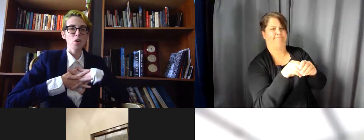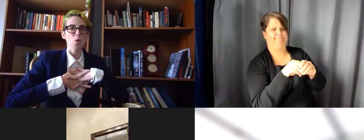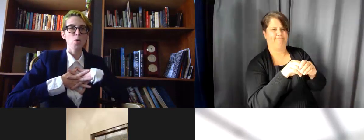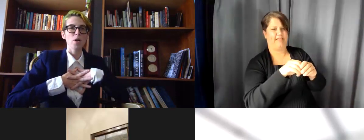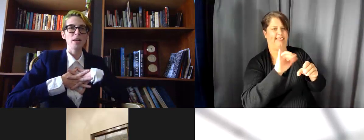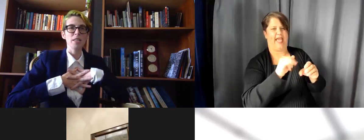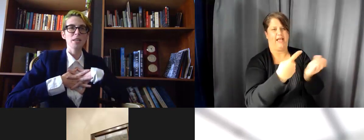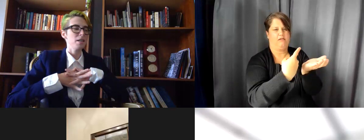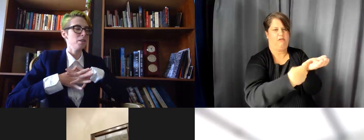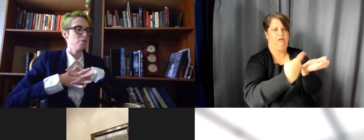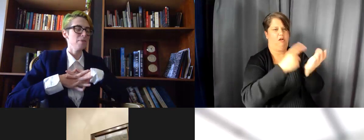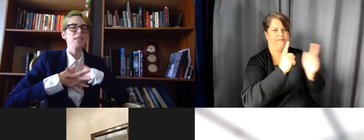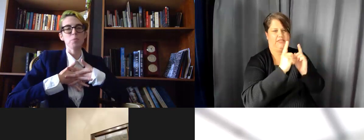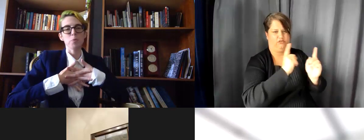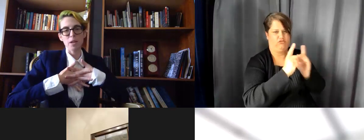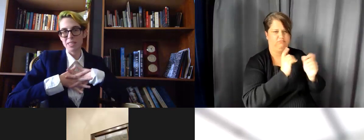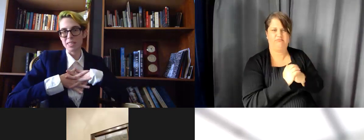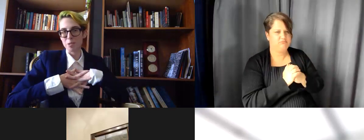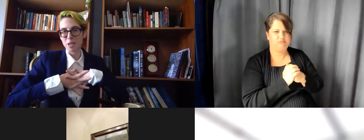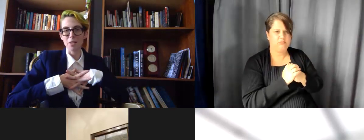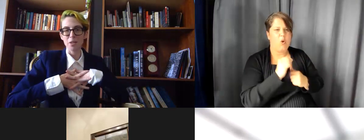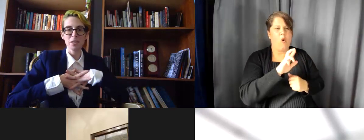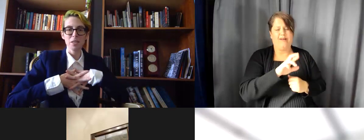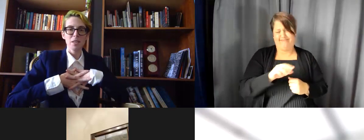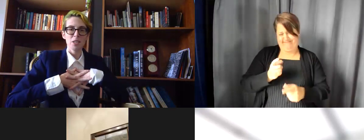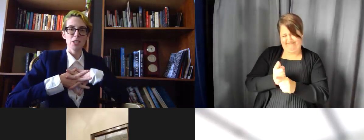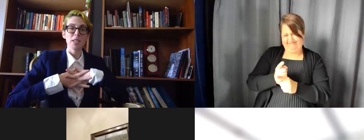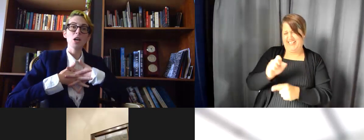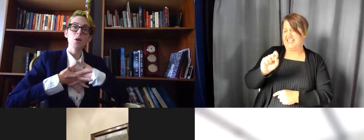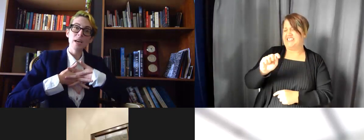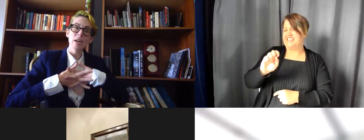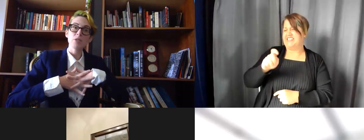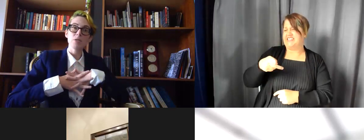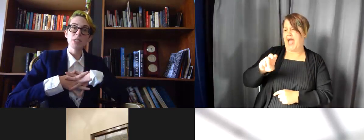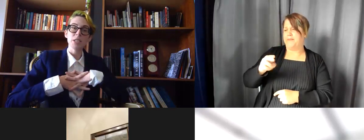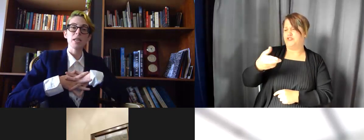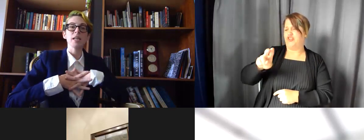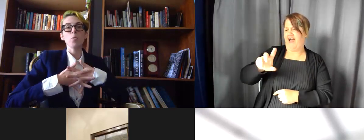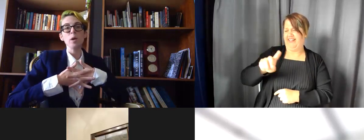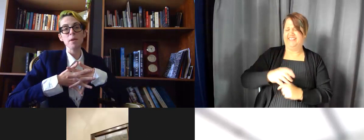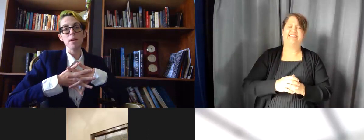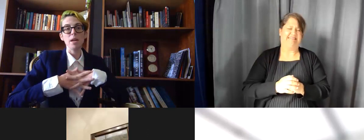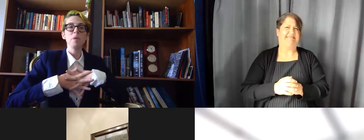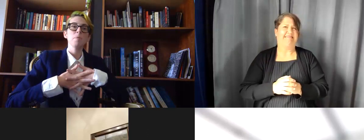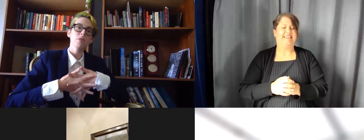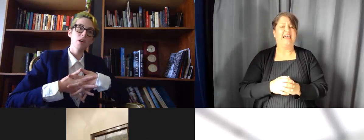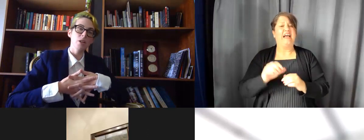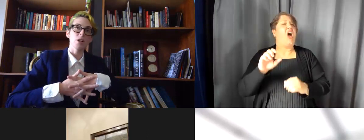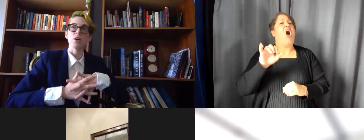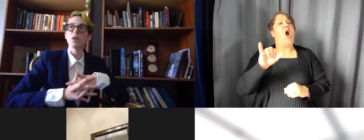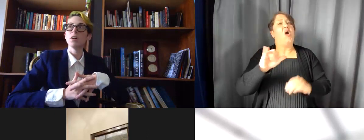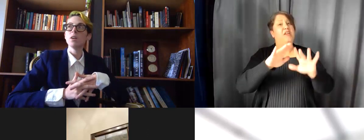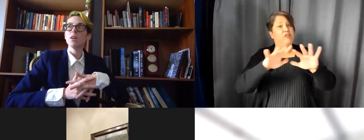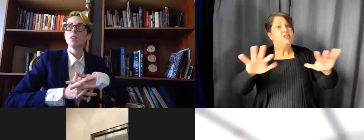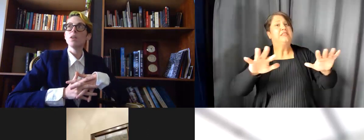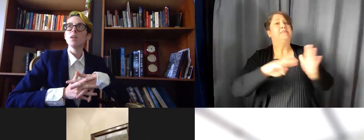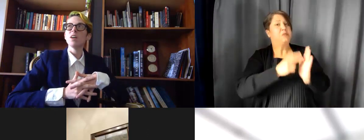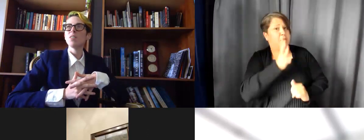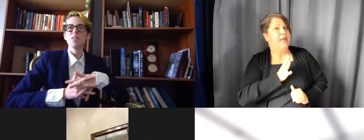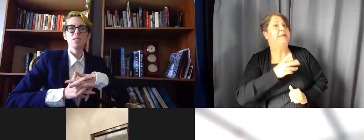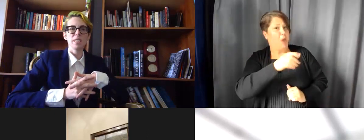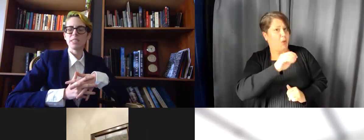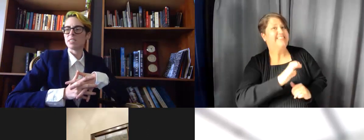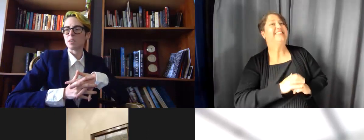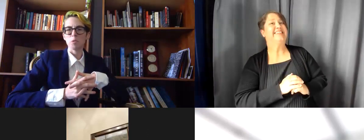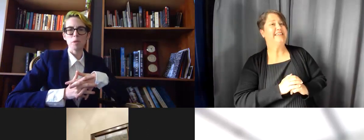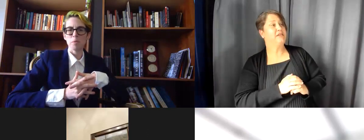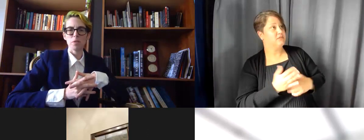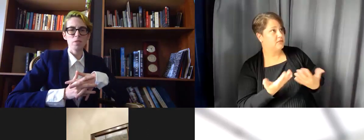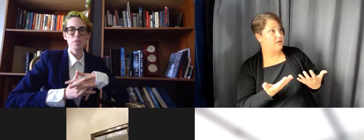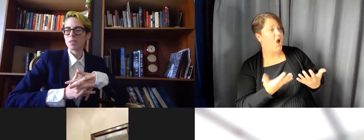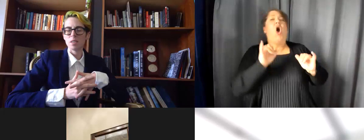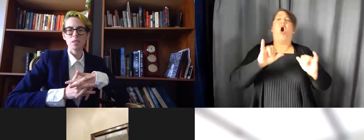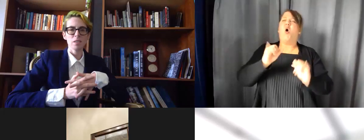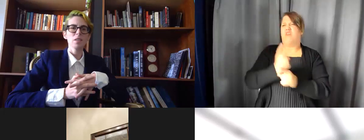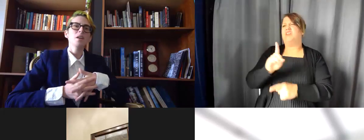Farrah Garland: or is kind of as you put it, the step, child. it's just like, oh, yeah, diversity like women and people of color. Oh, and I guess disabled people. Yeah, yeah.